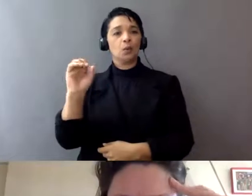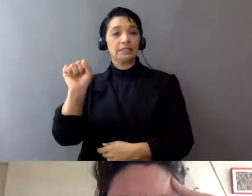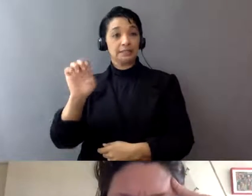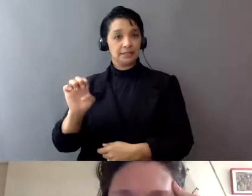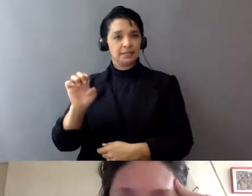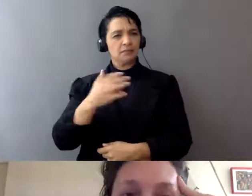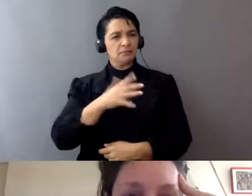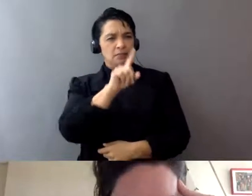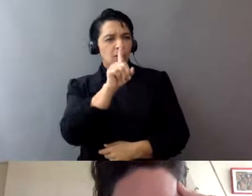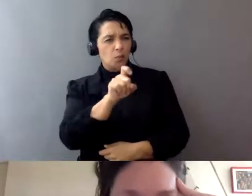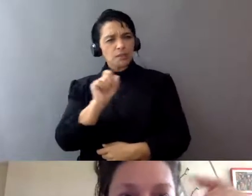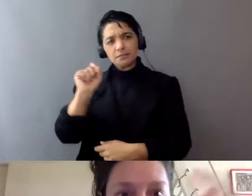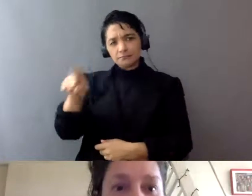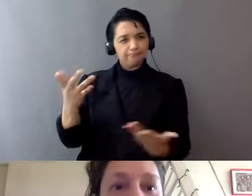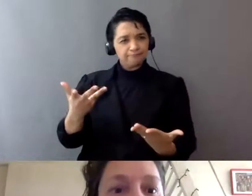Yes, please.